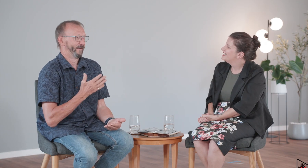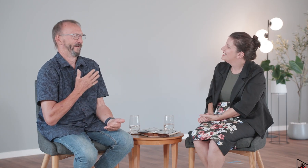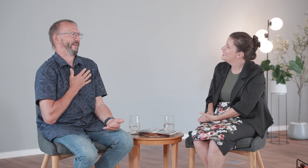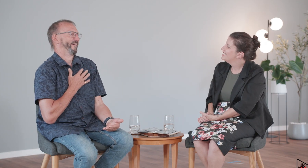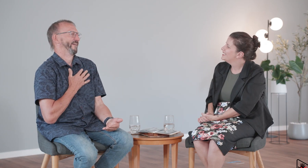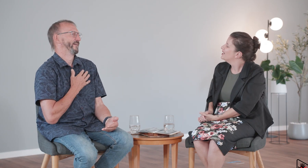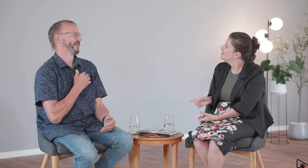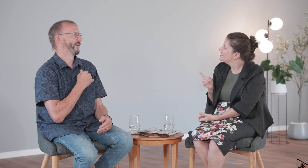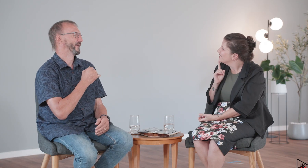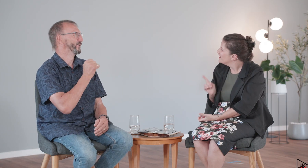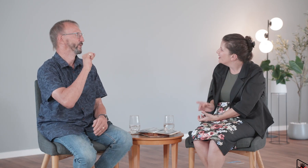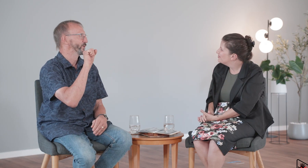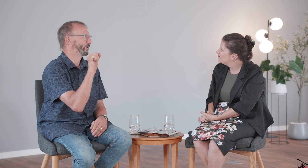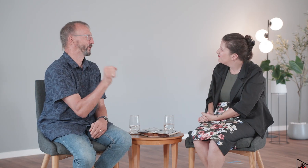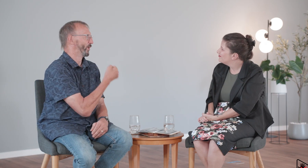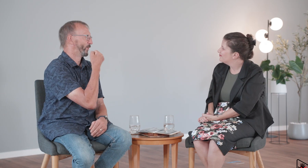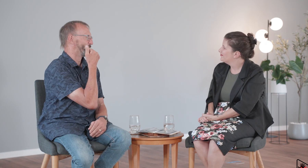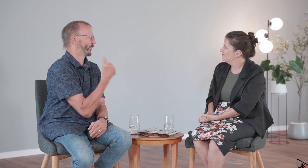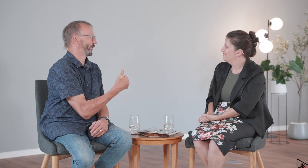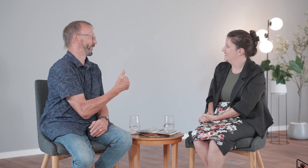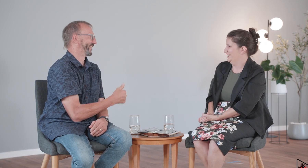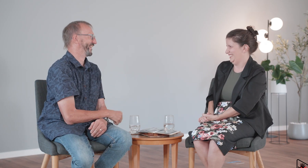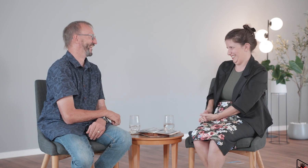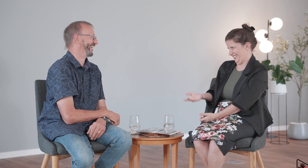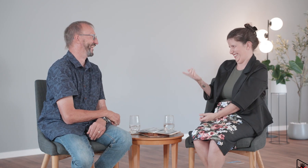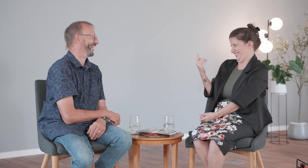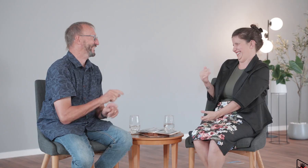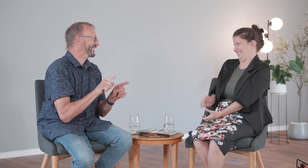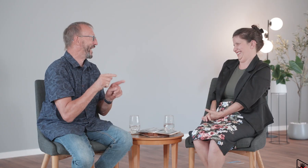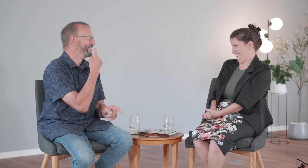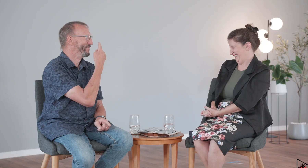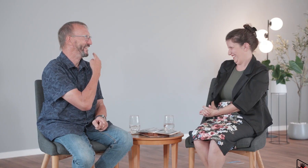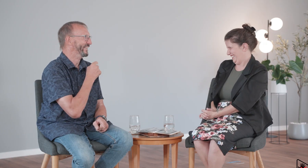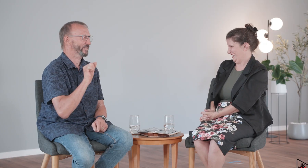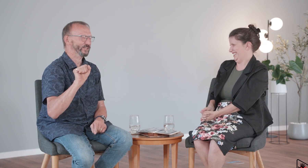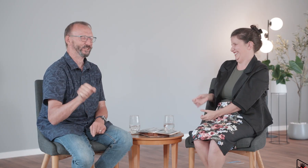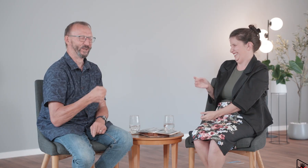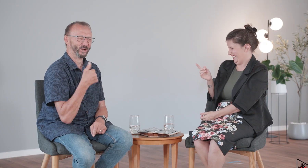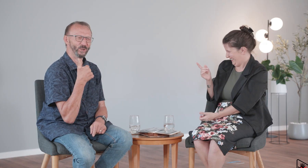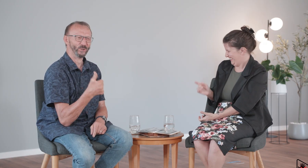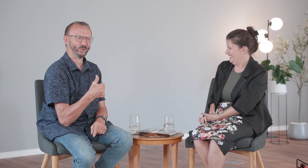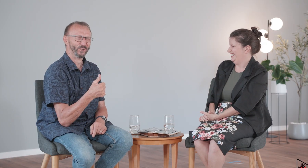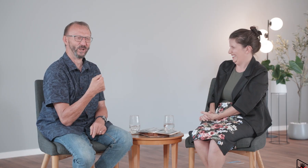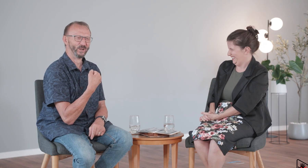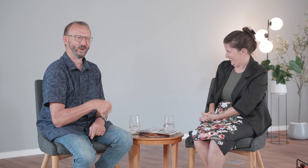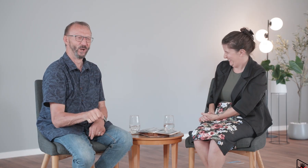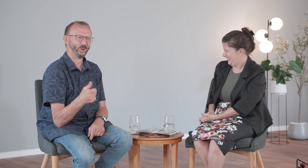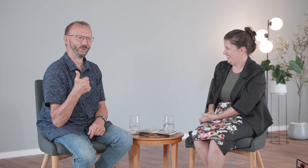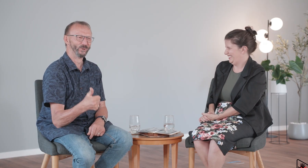I realized, oh no, he's saying "so good". But it looked just the same, you know, "so good" or "no